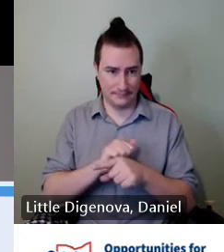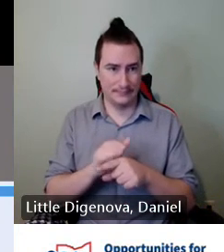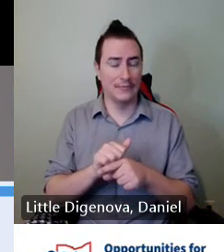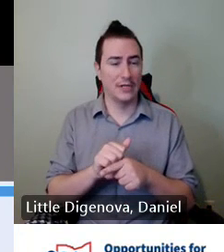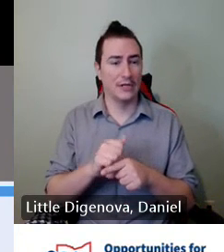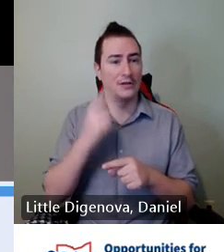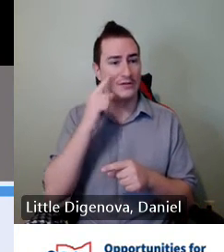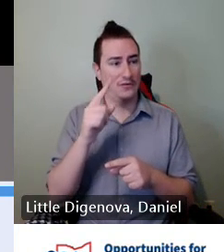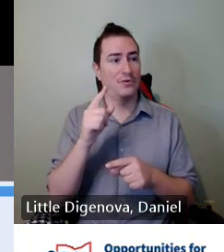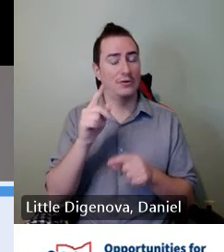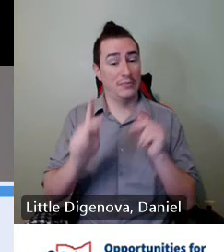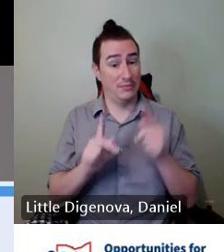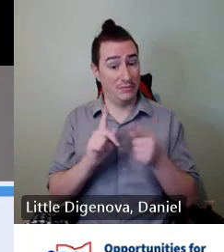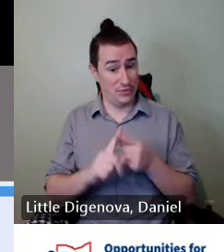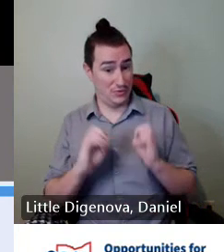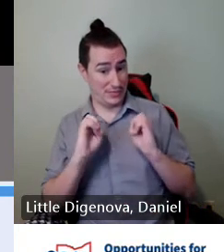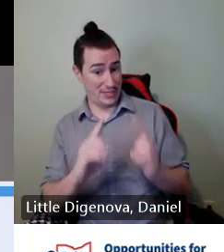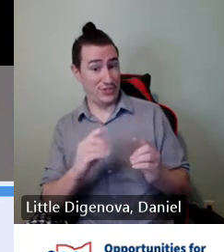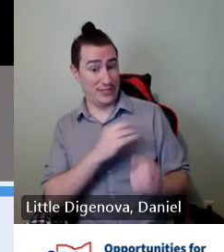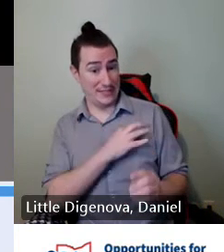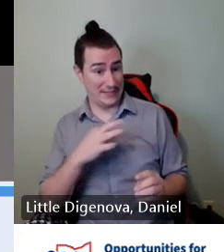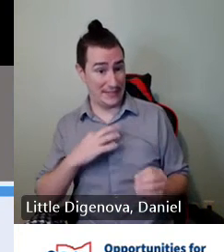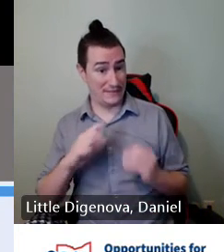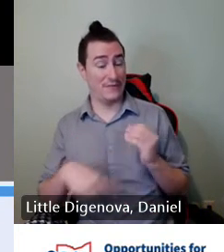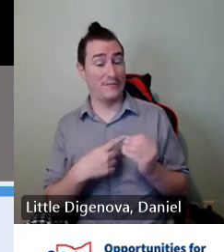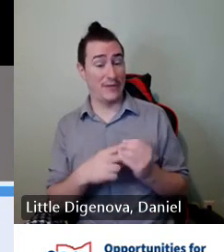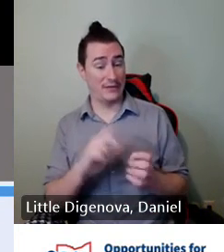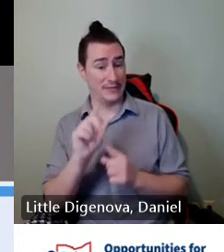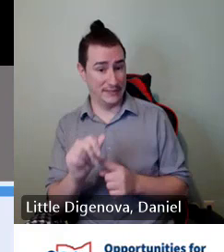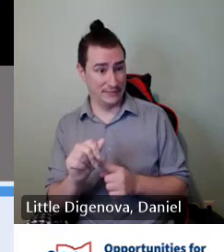One of the best ways we at OOD can support these efforts is